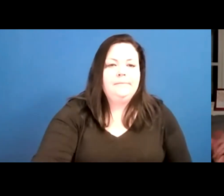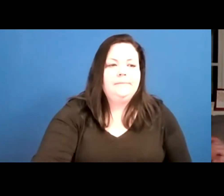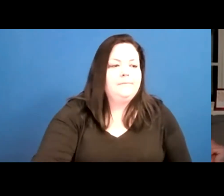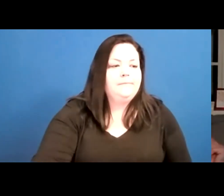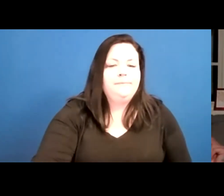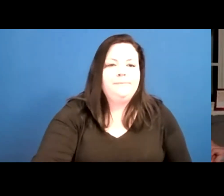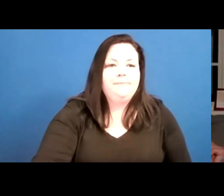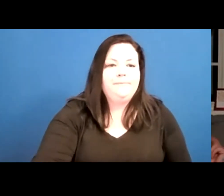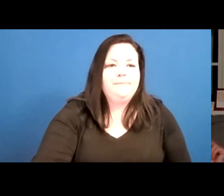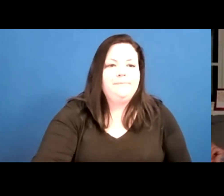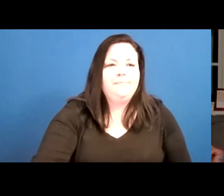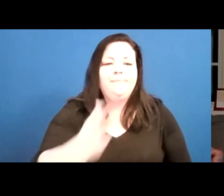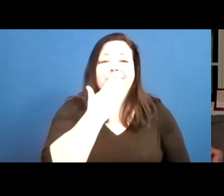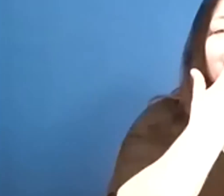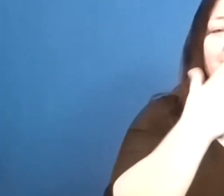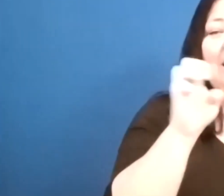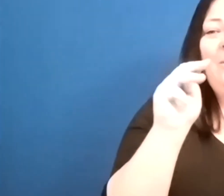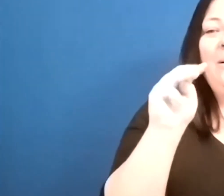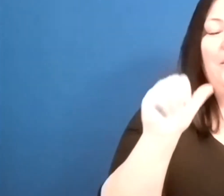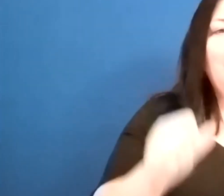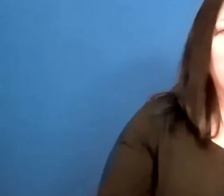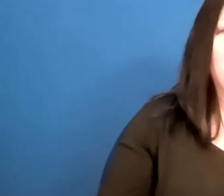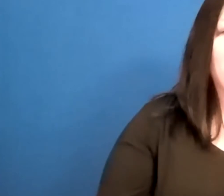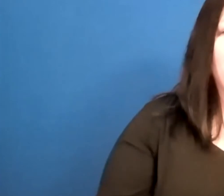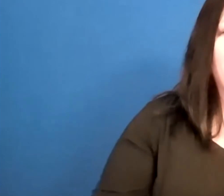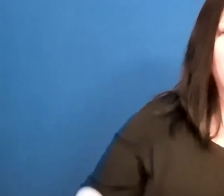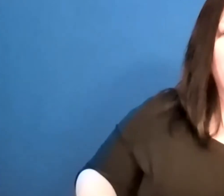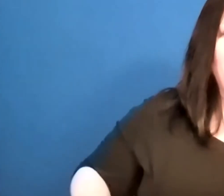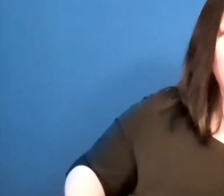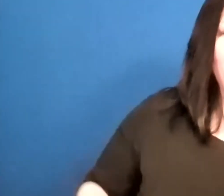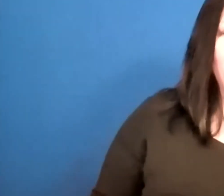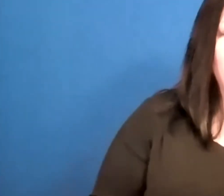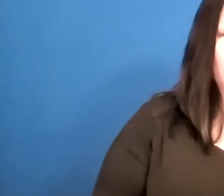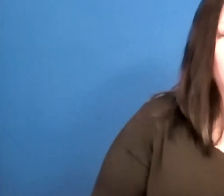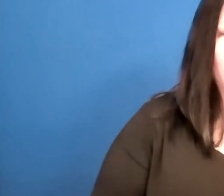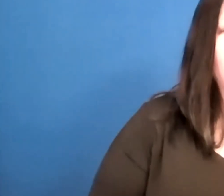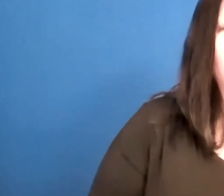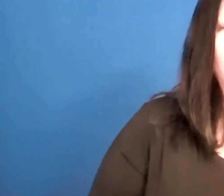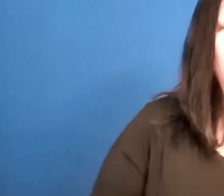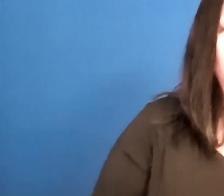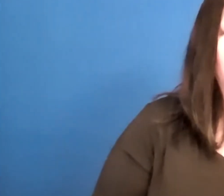Thank you so much, Emma. I love that. Um,